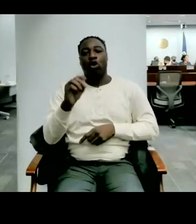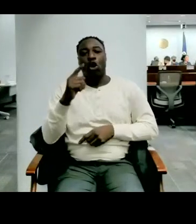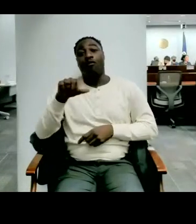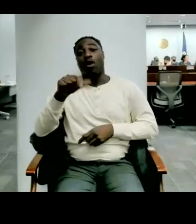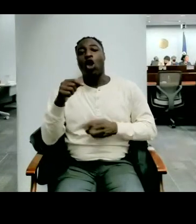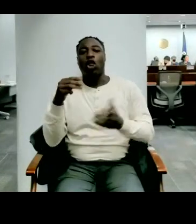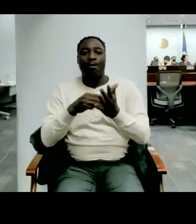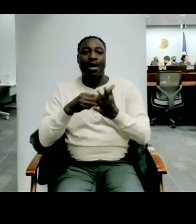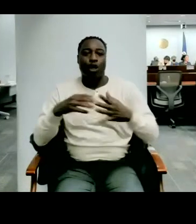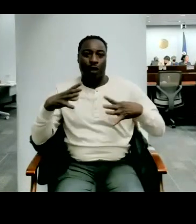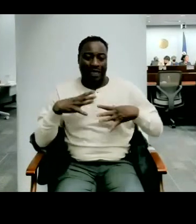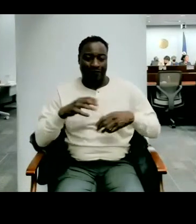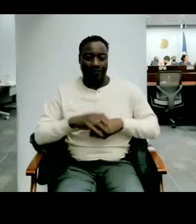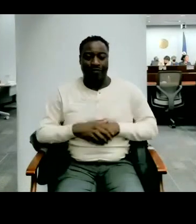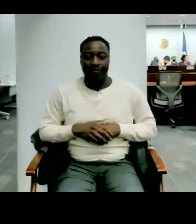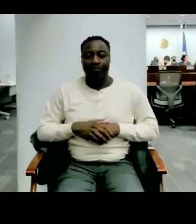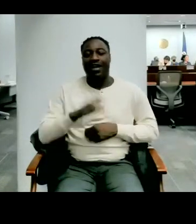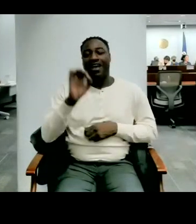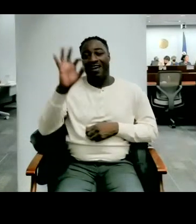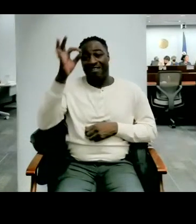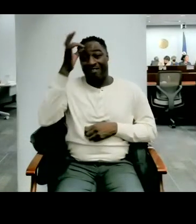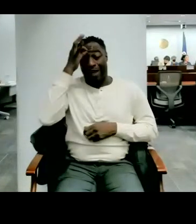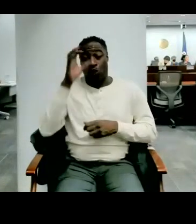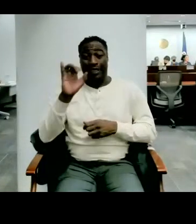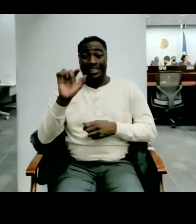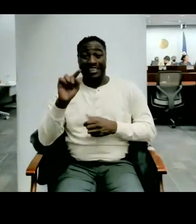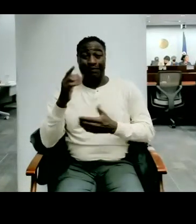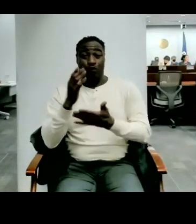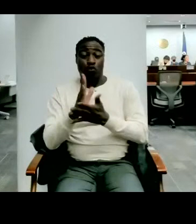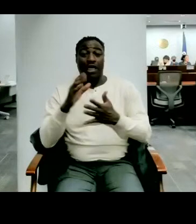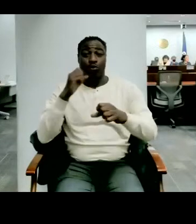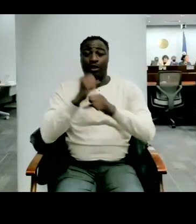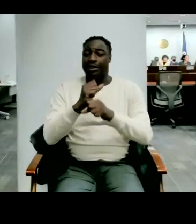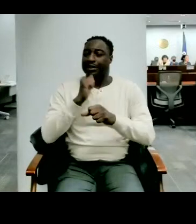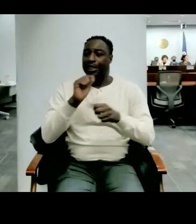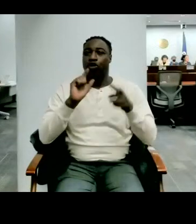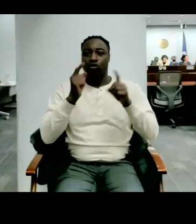This protection is unchanged and is more important than others.